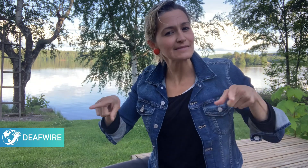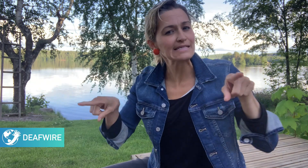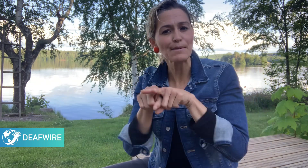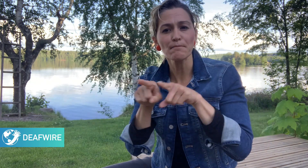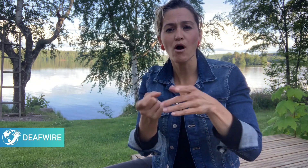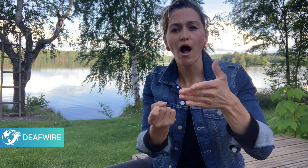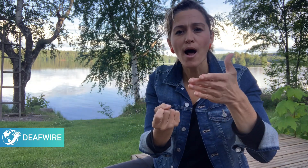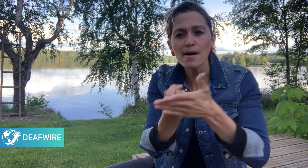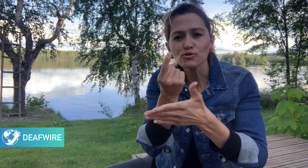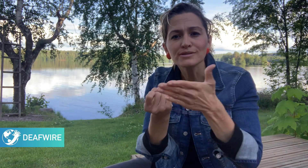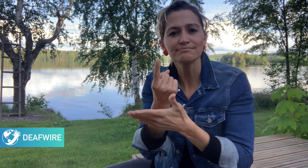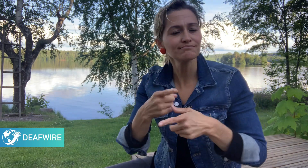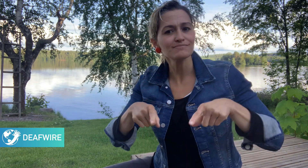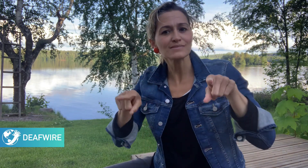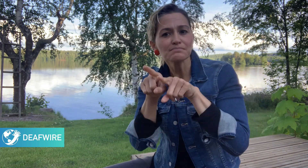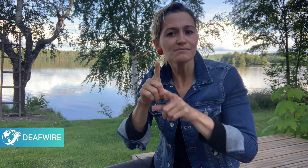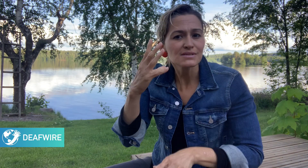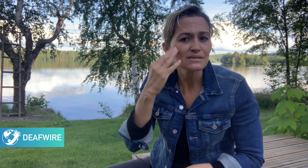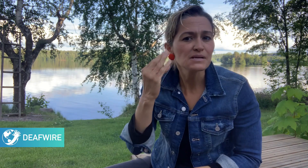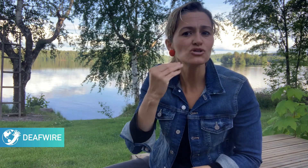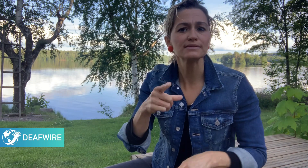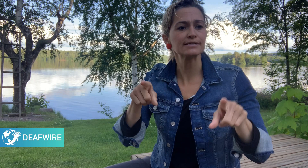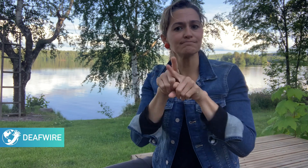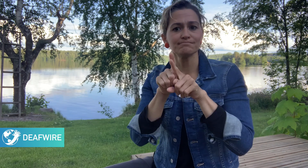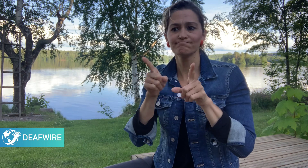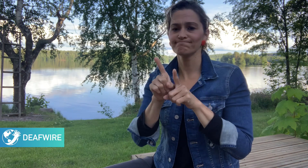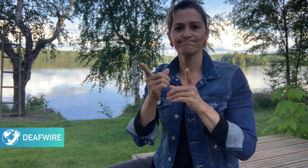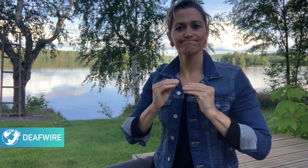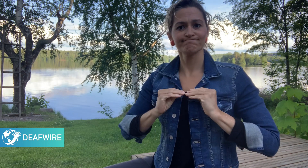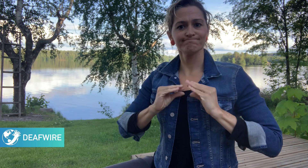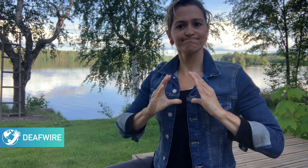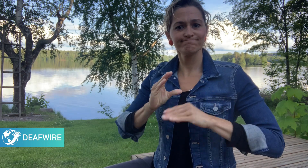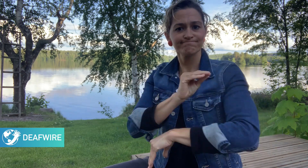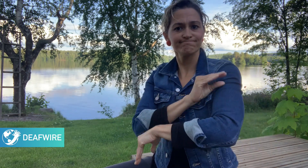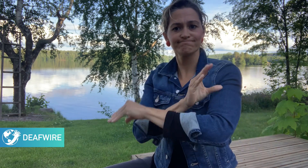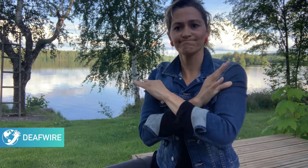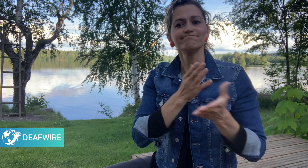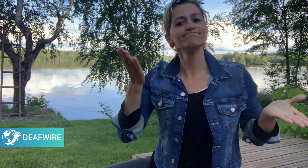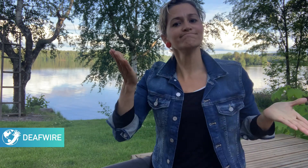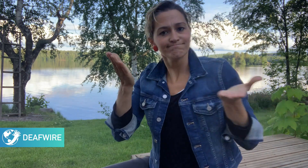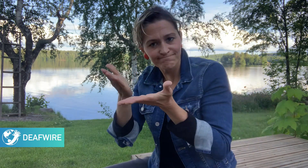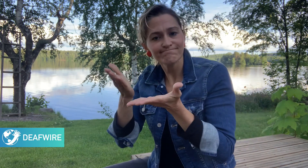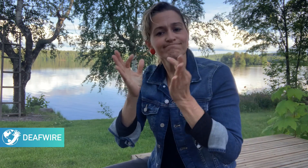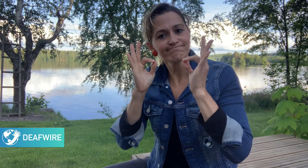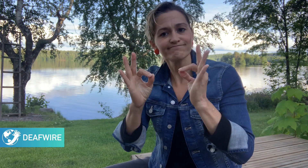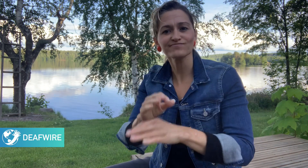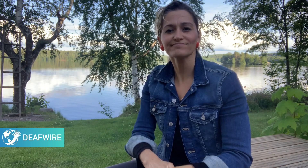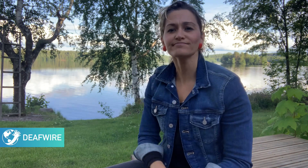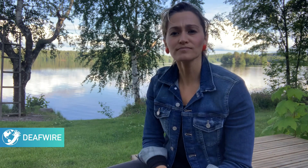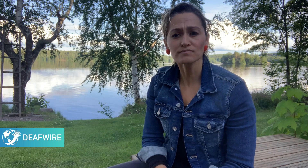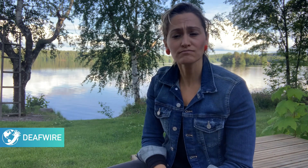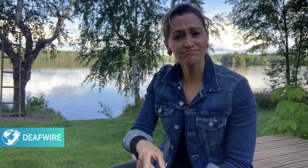have equal access to opportunities and enrichment.